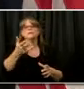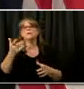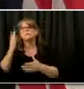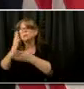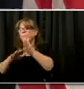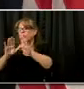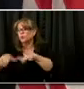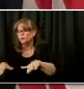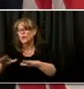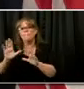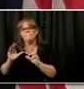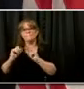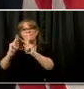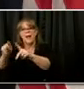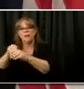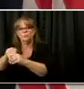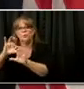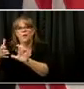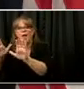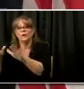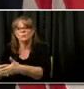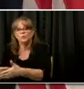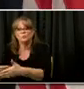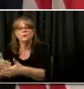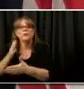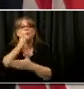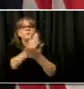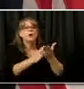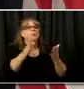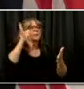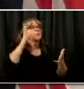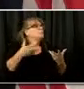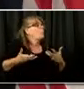want their kids physically back in school so they've enrolled in district online programs